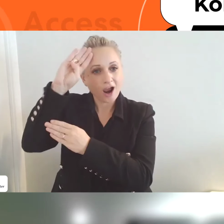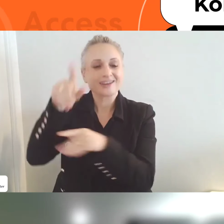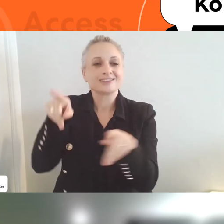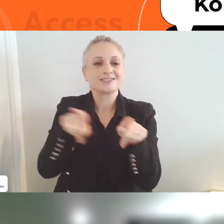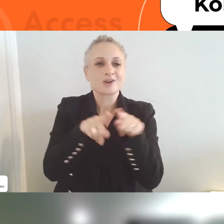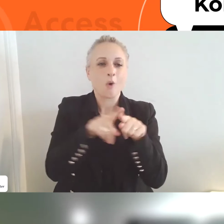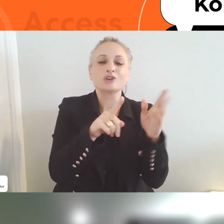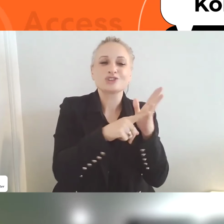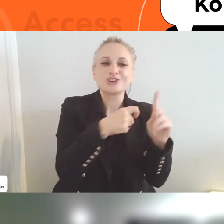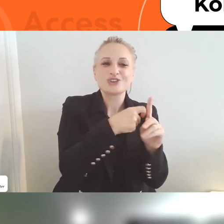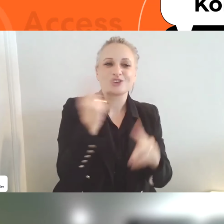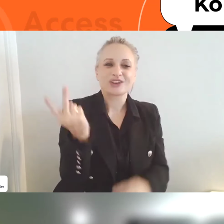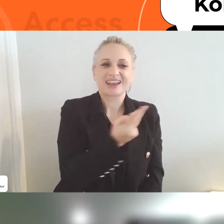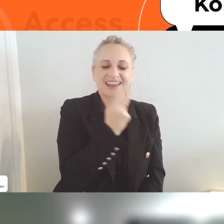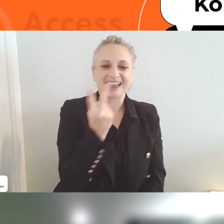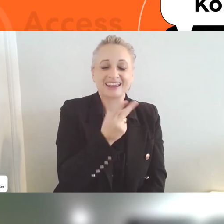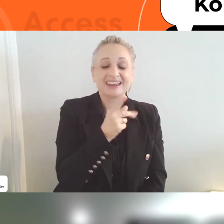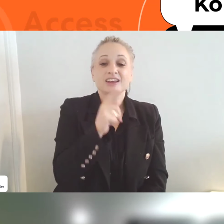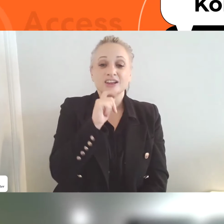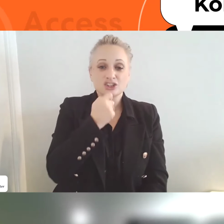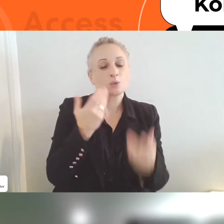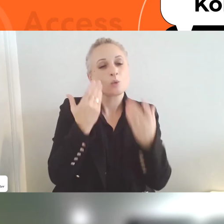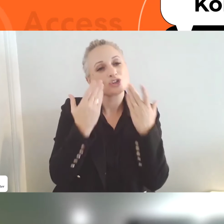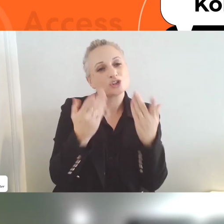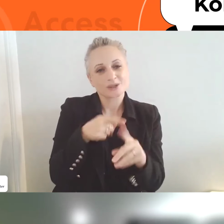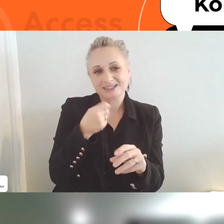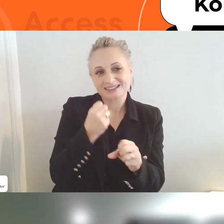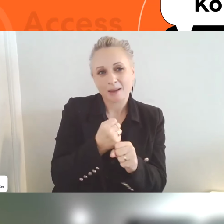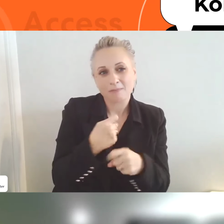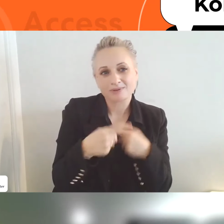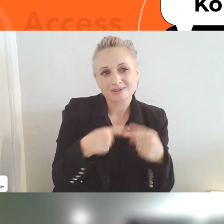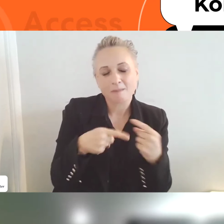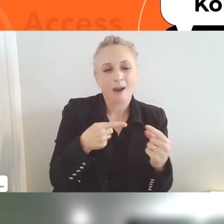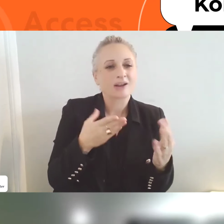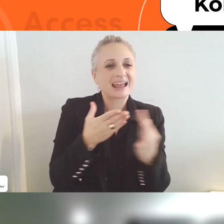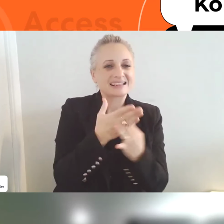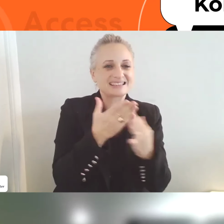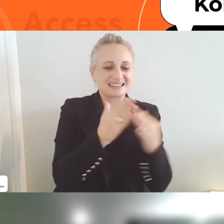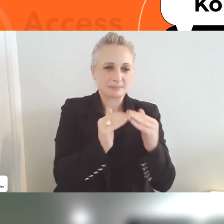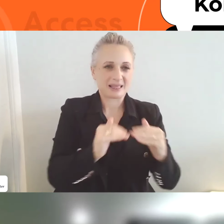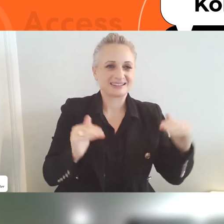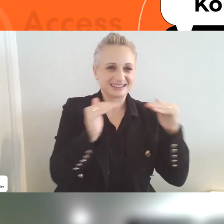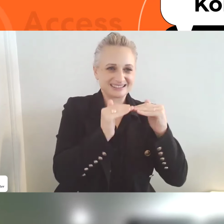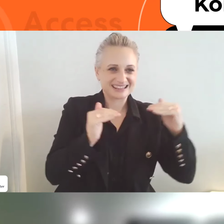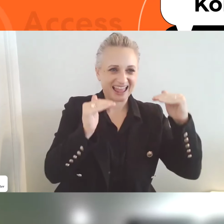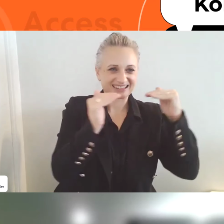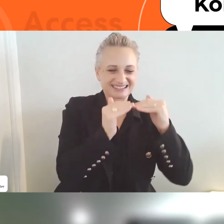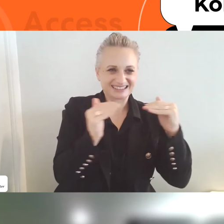of accessibility standards and legislation overseas. Katie, welcome